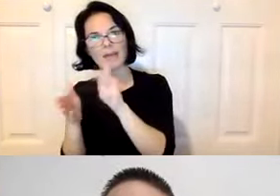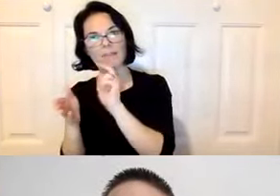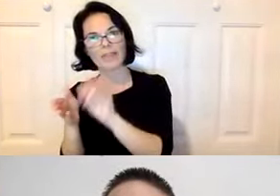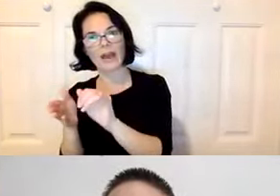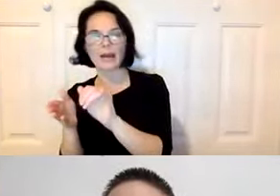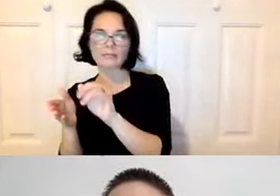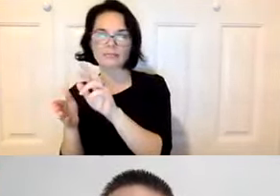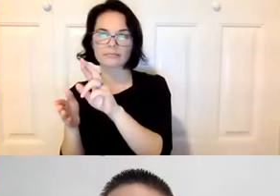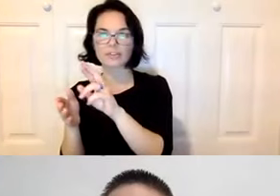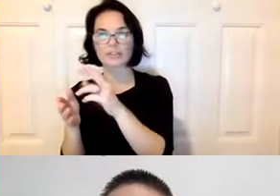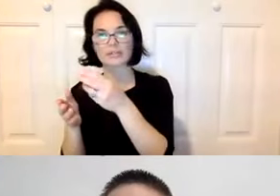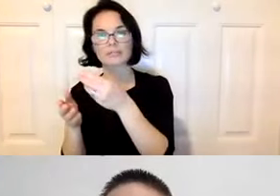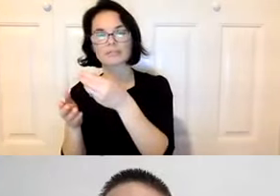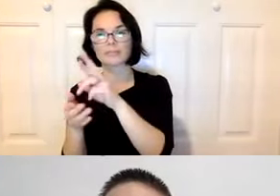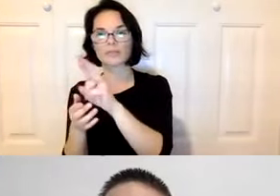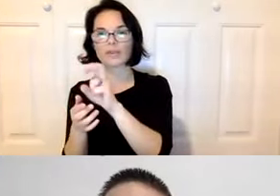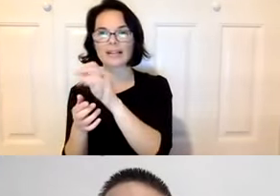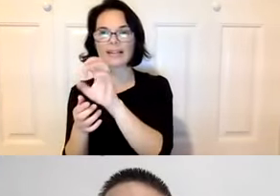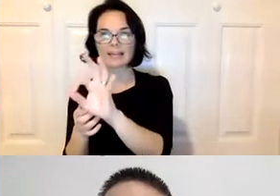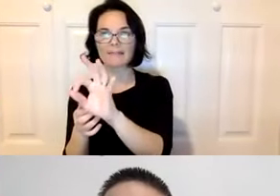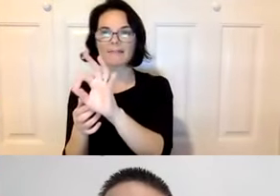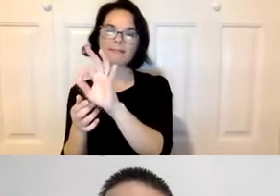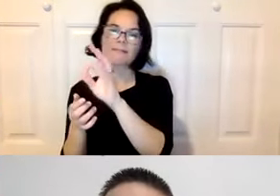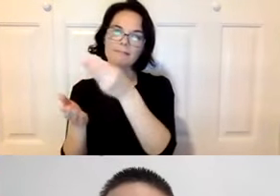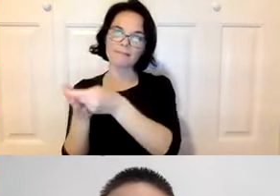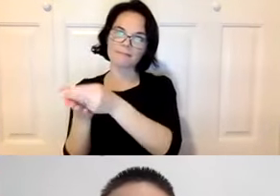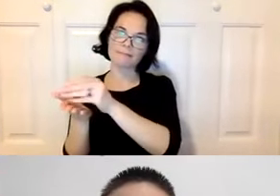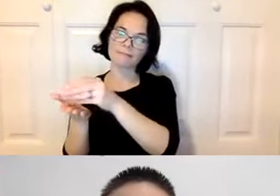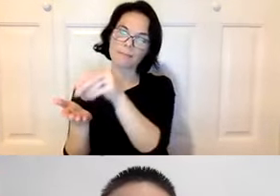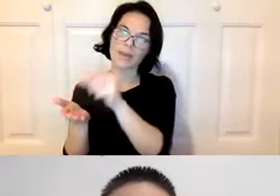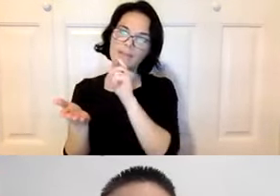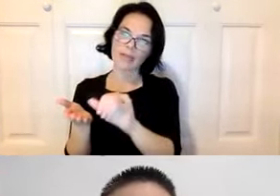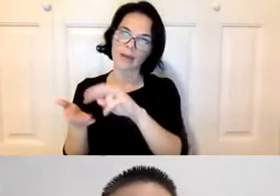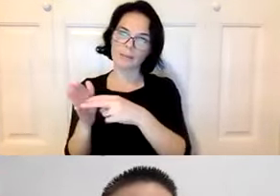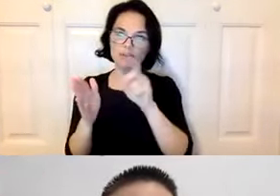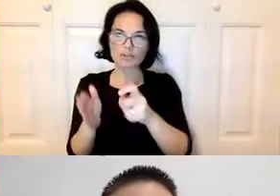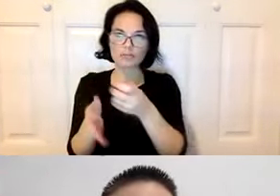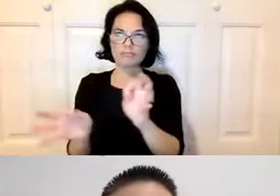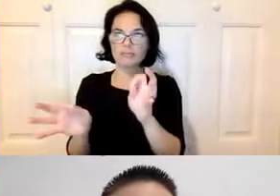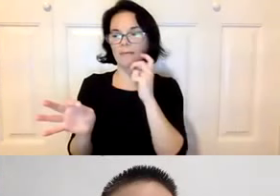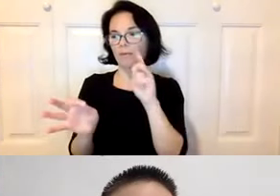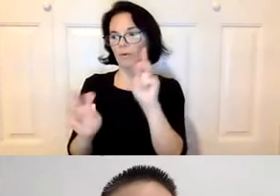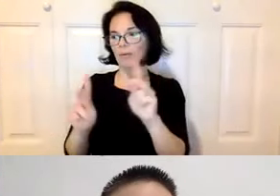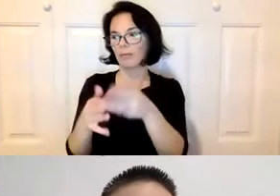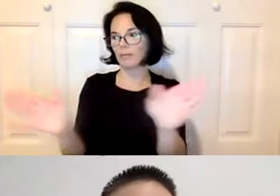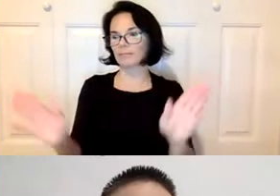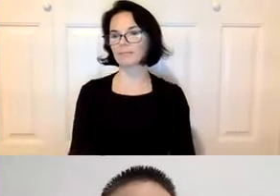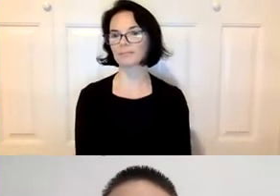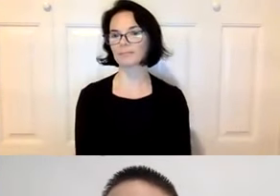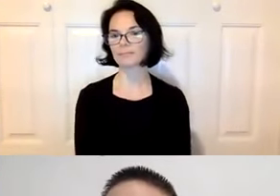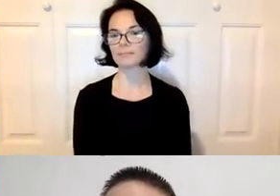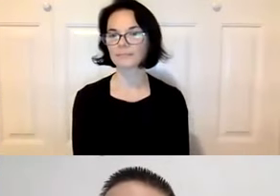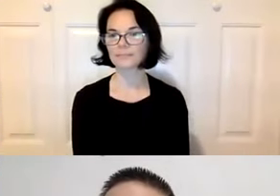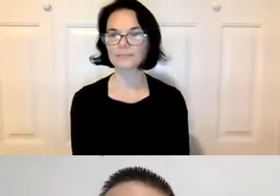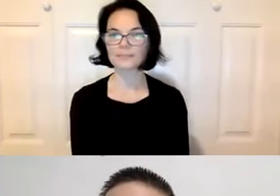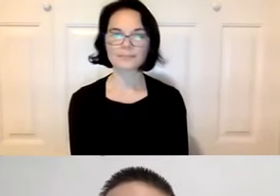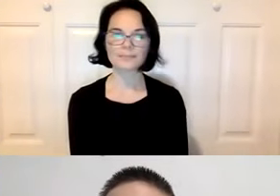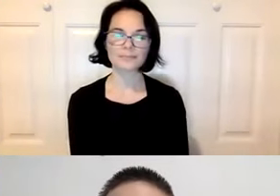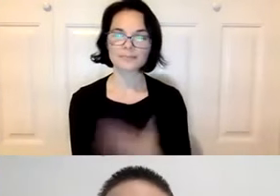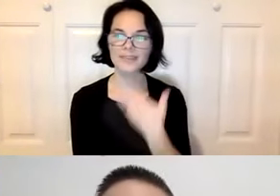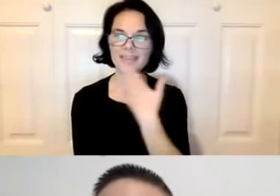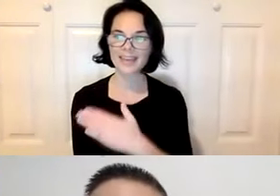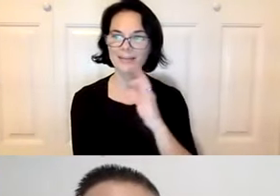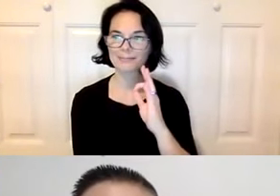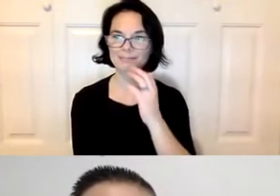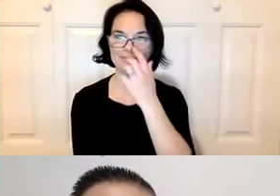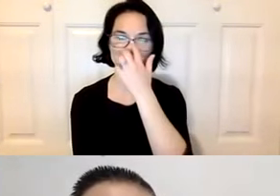Tomorrow from 9:30-4, imperial beach sports park rec center, you can get a flu shot, it's free.